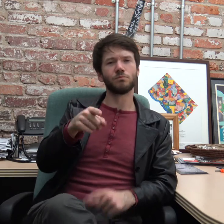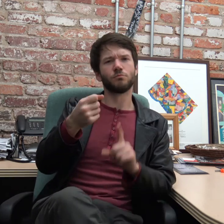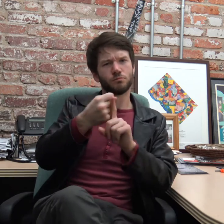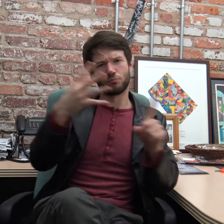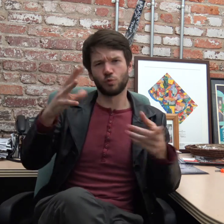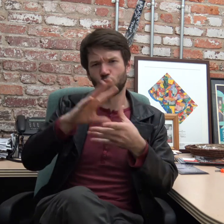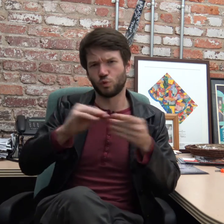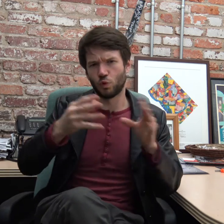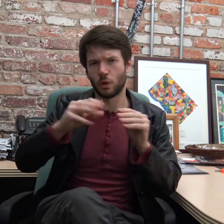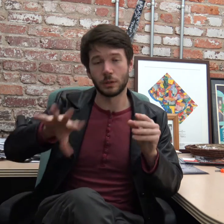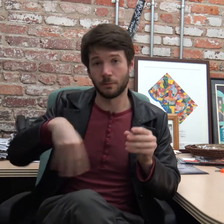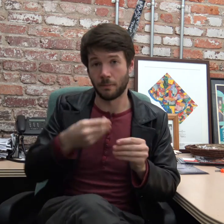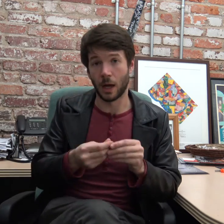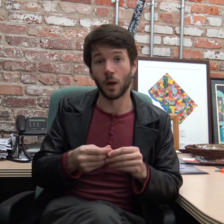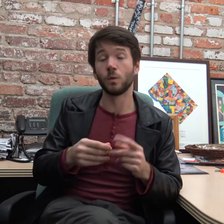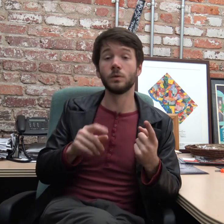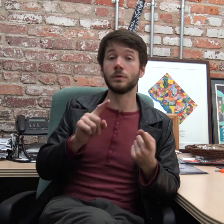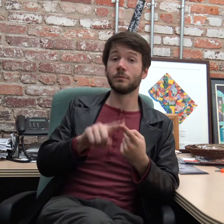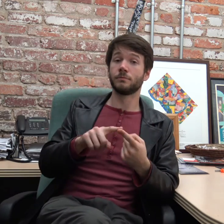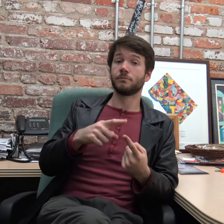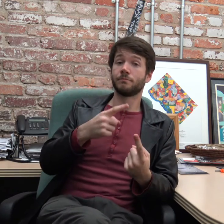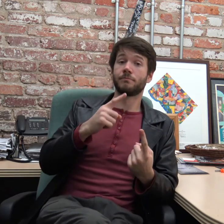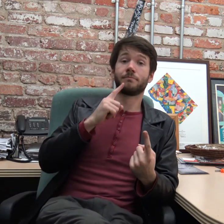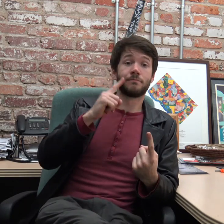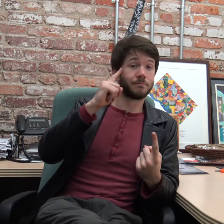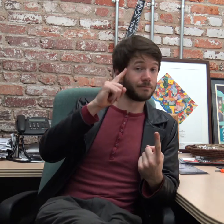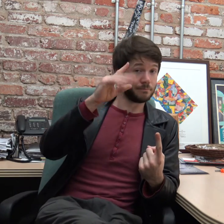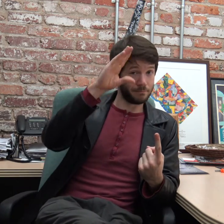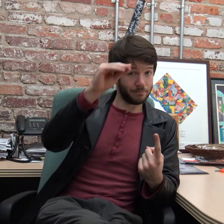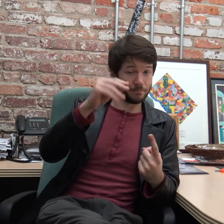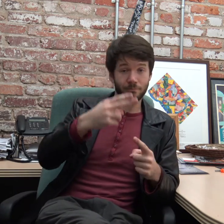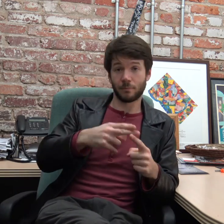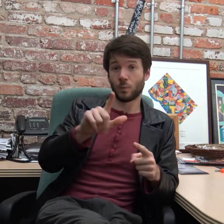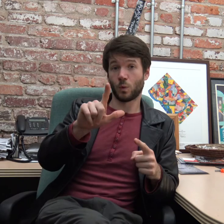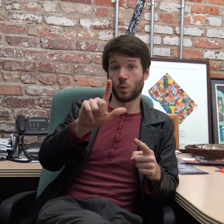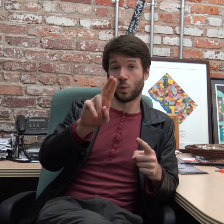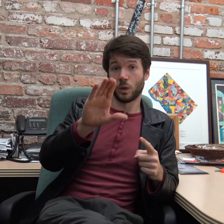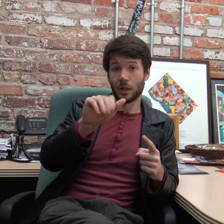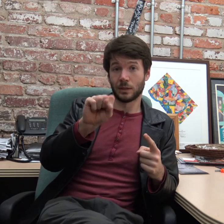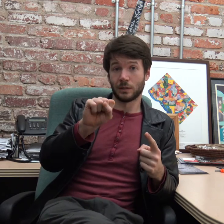The story is about a deaf man named Lucas,